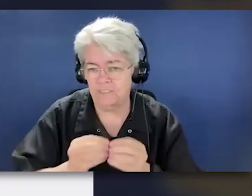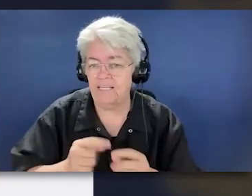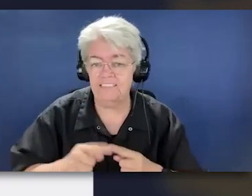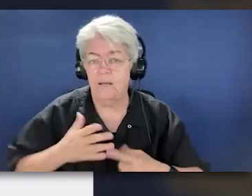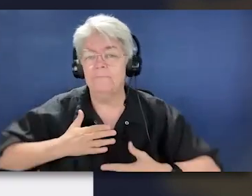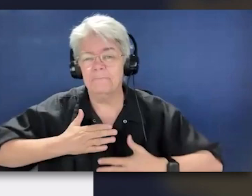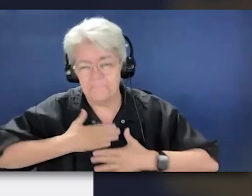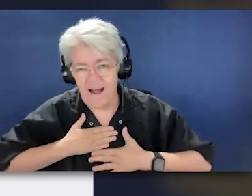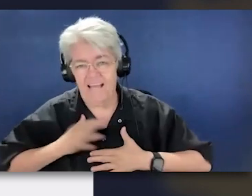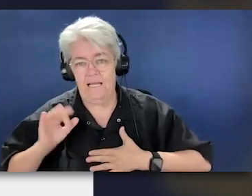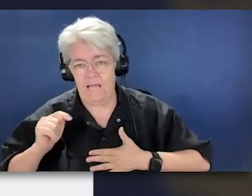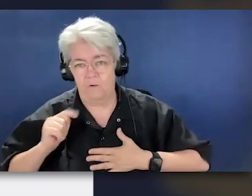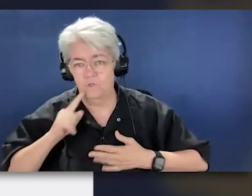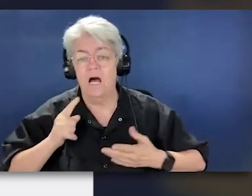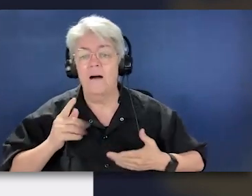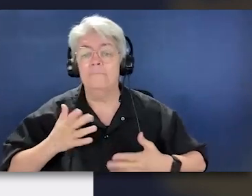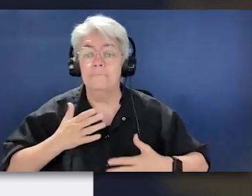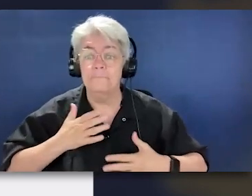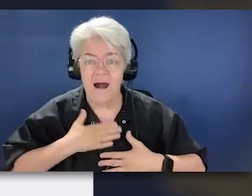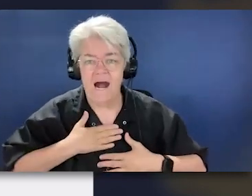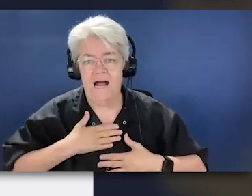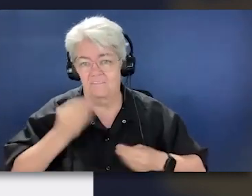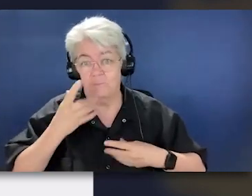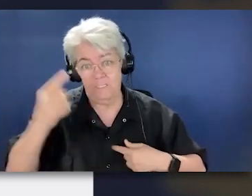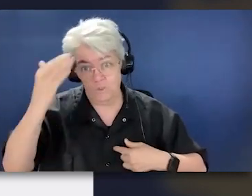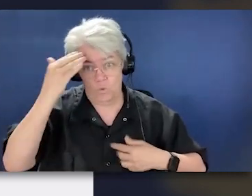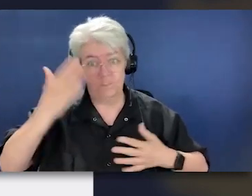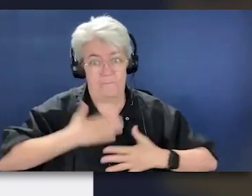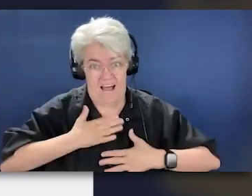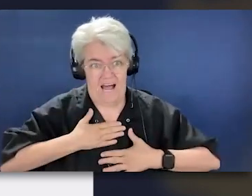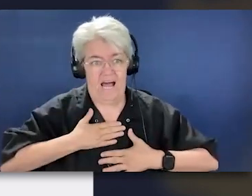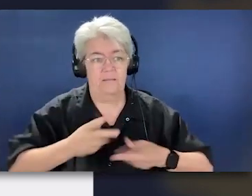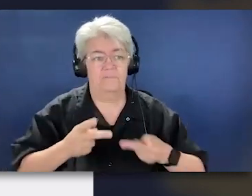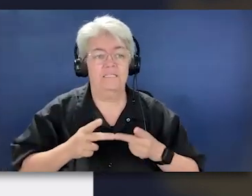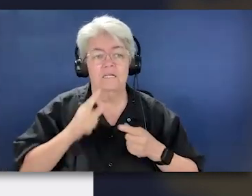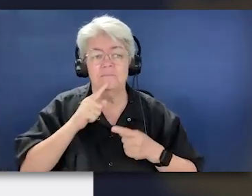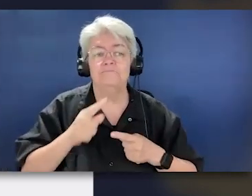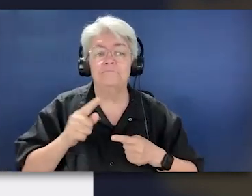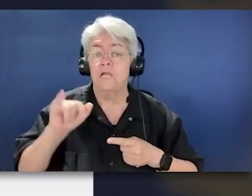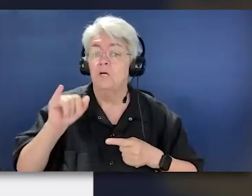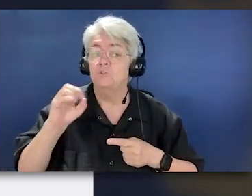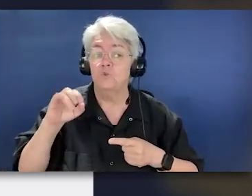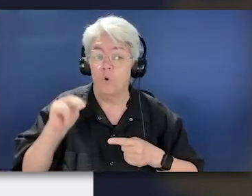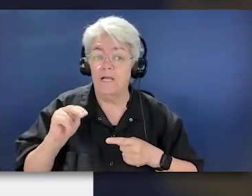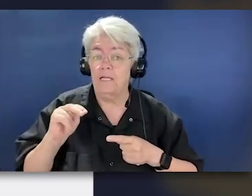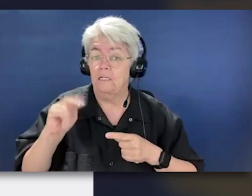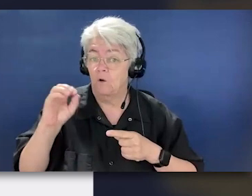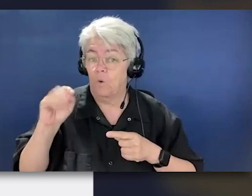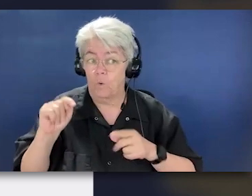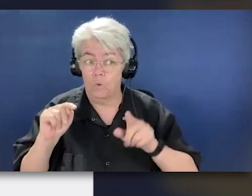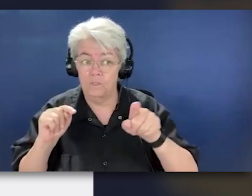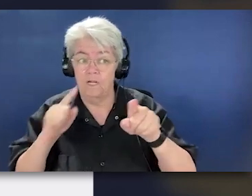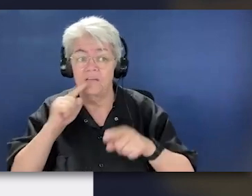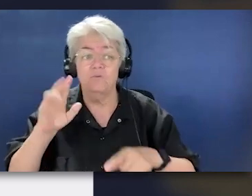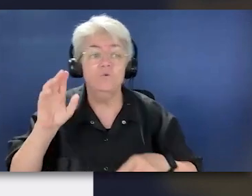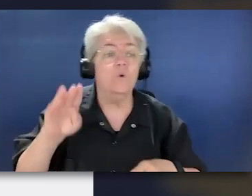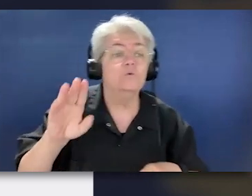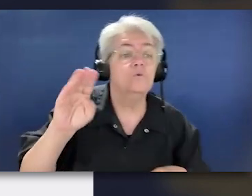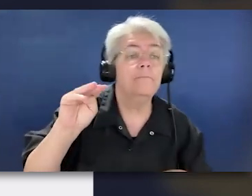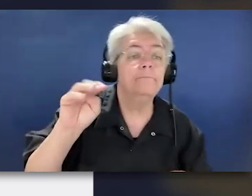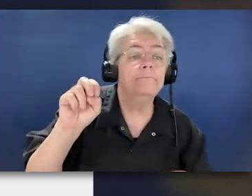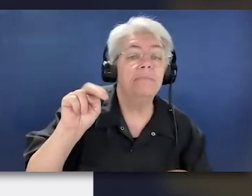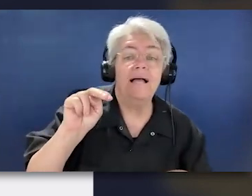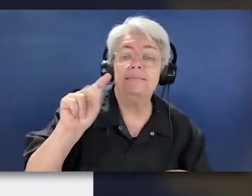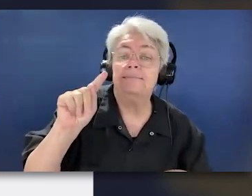so it’s collecting mine. It knows where I am. The join code, if you go to menti.com and put in the